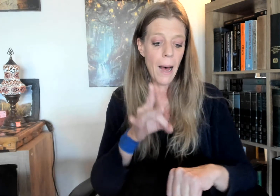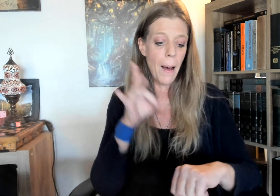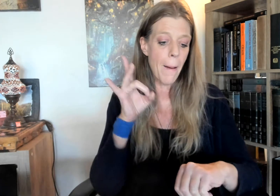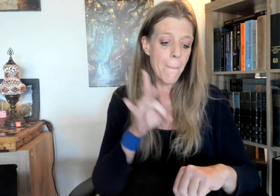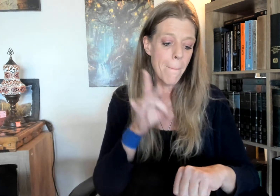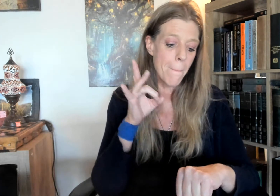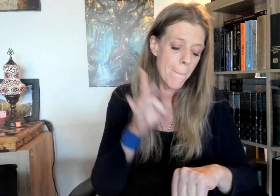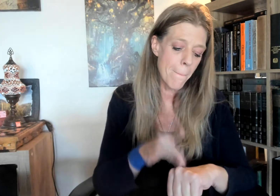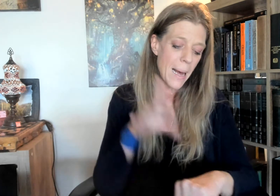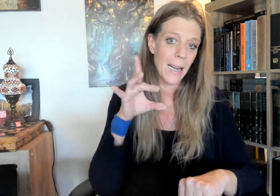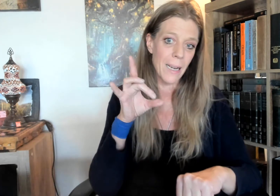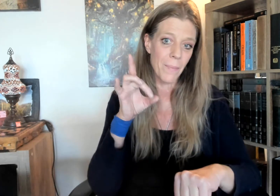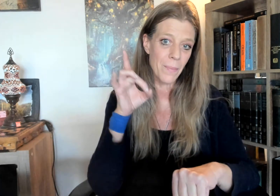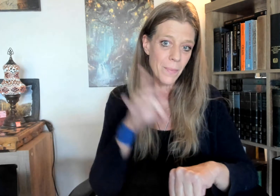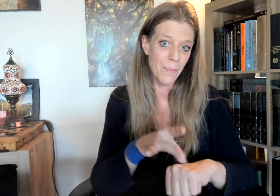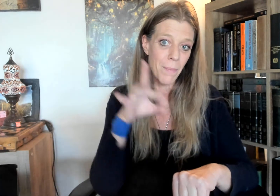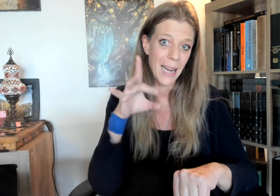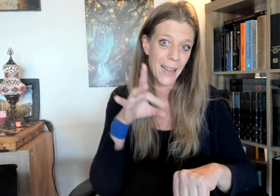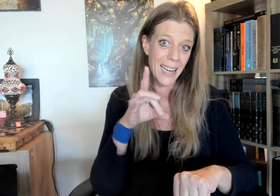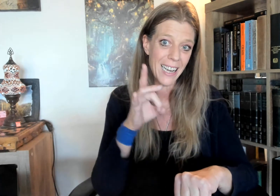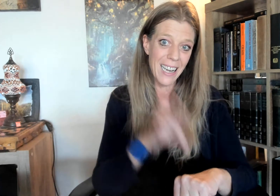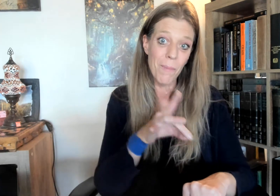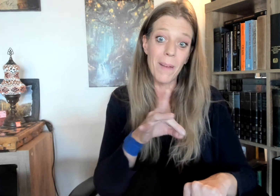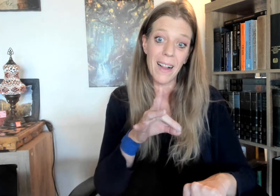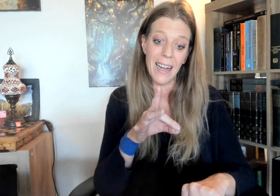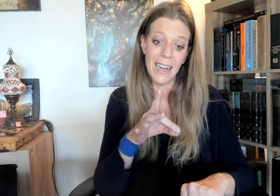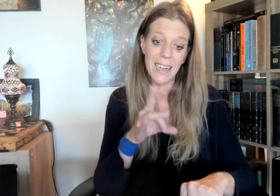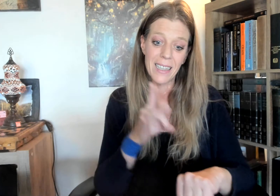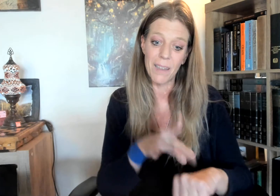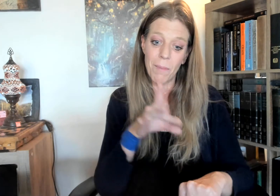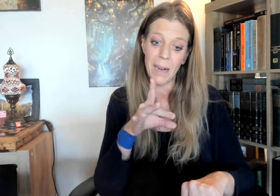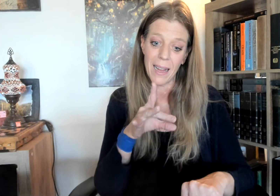Uh, MELON. MELON. MELON. MELON.